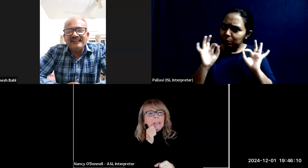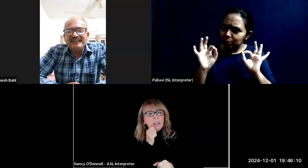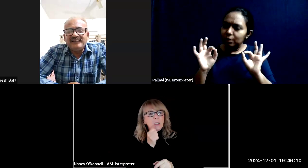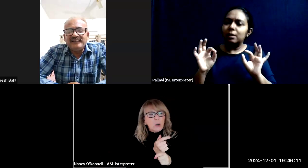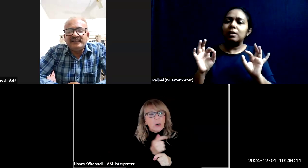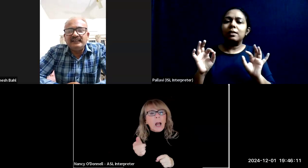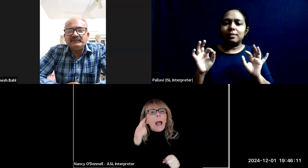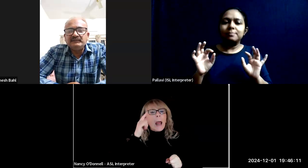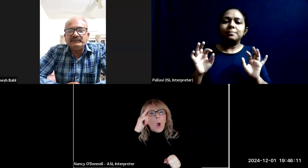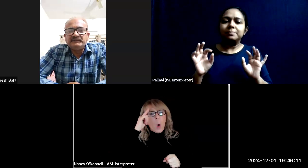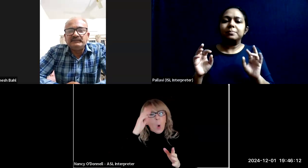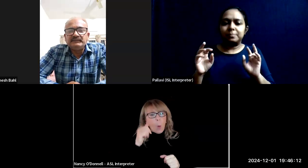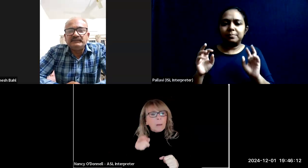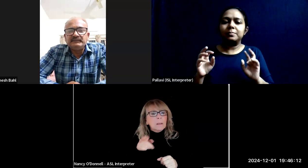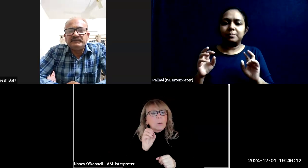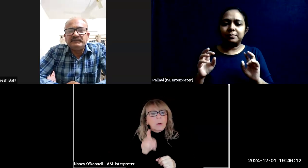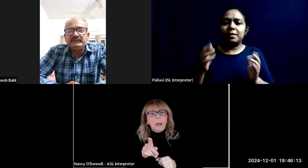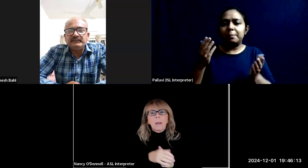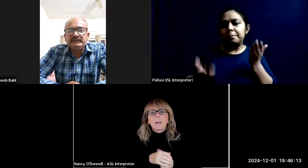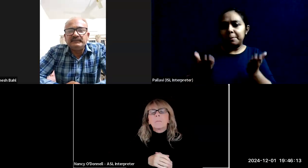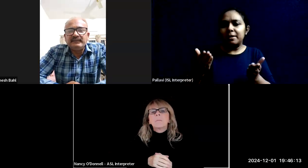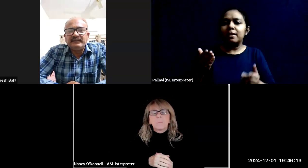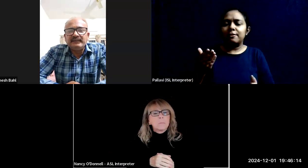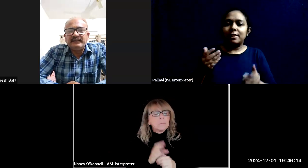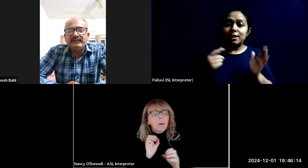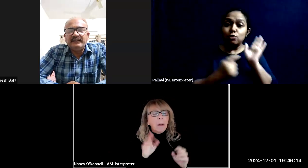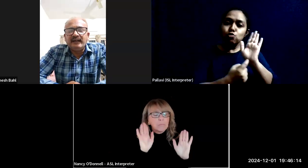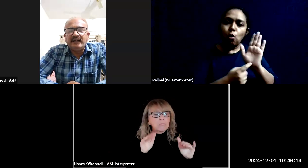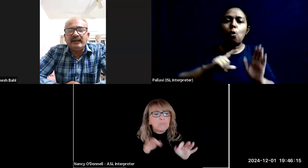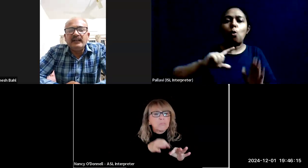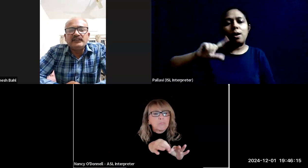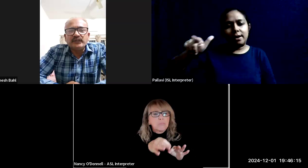[Geri speaking] But okay, we can have the demonstration later.